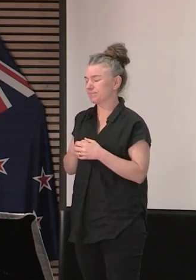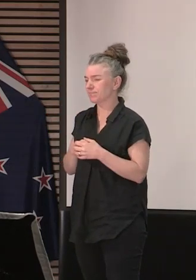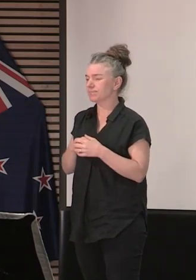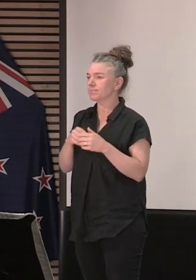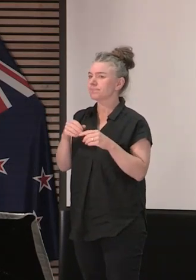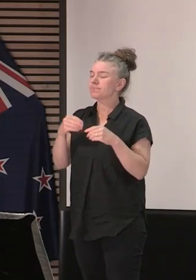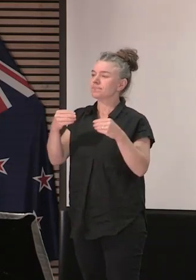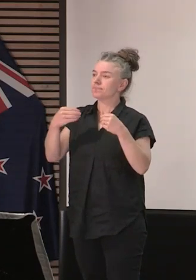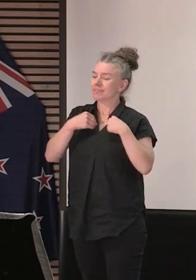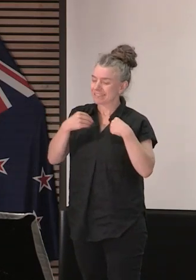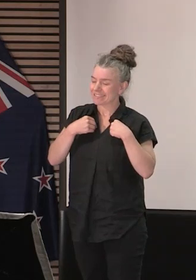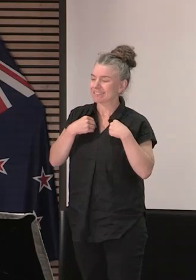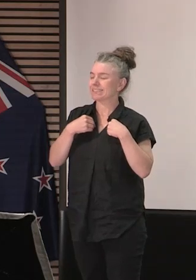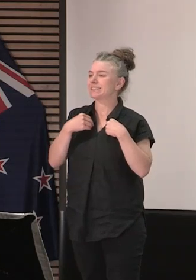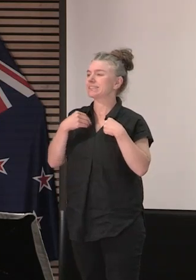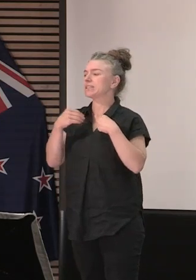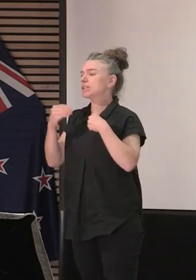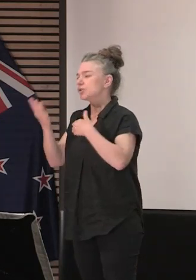and businesses thatcan and cannot operate.